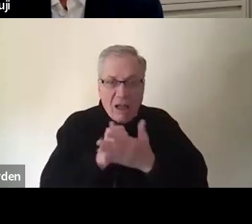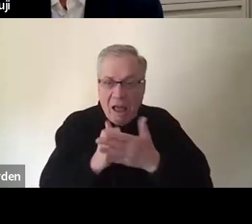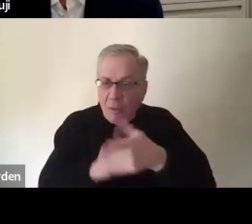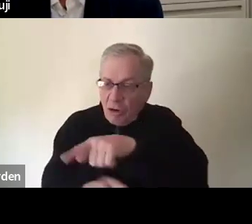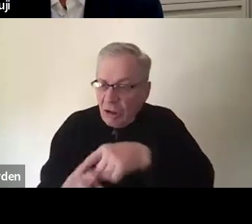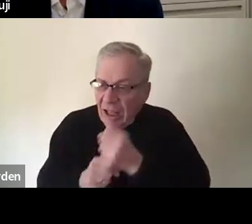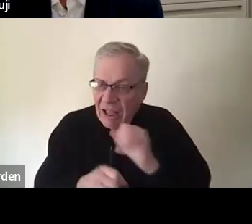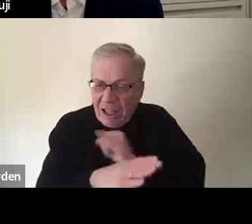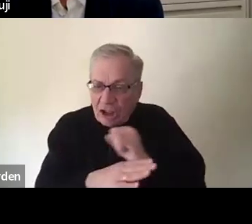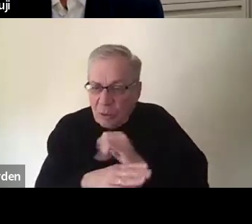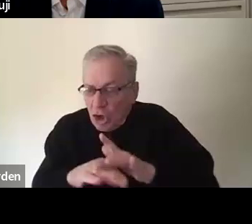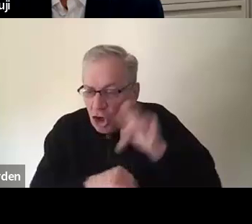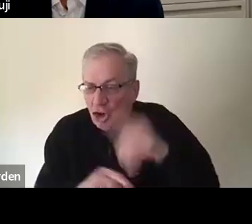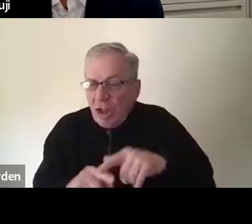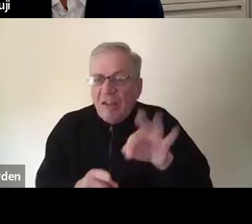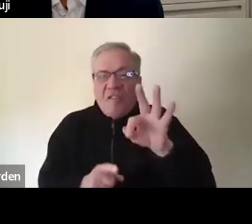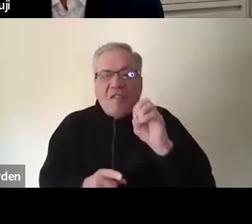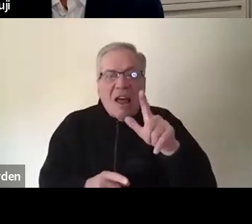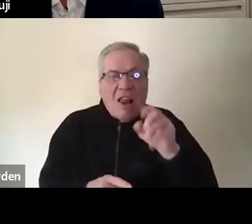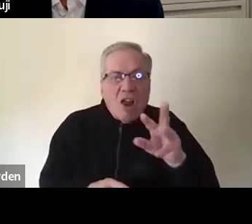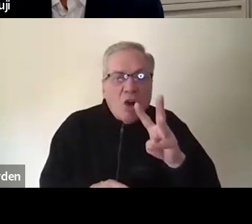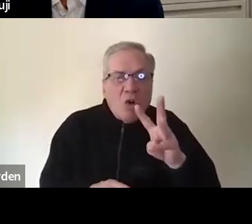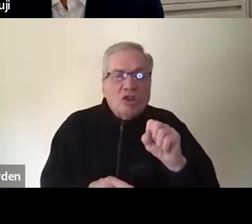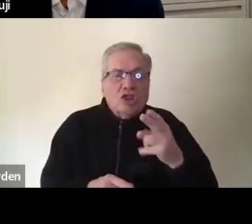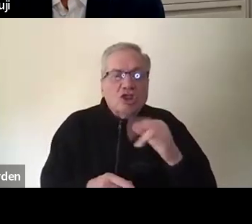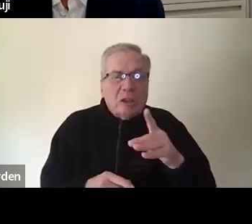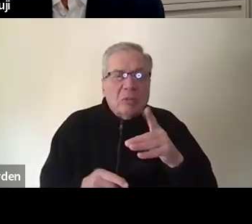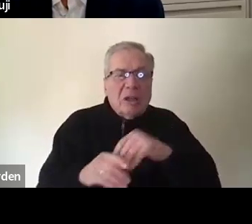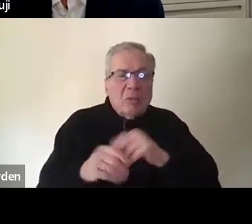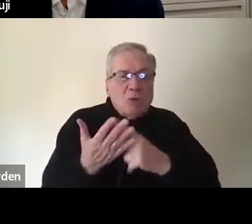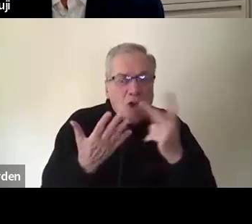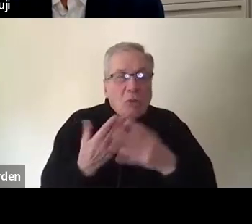helping them get scholarships and into programs and then they stick around and they tend to